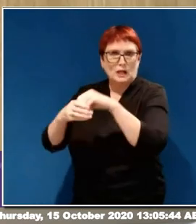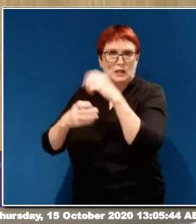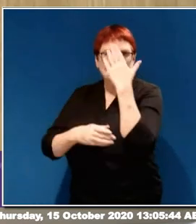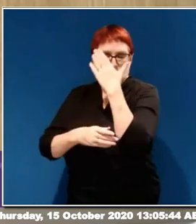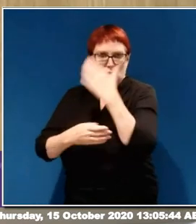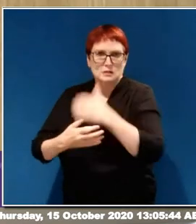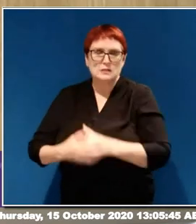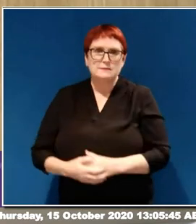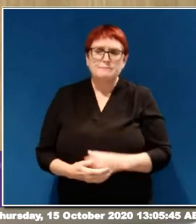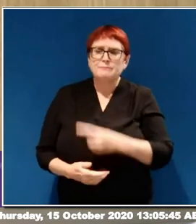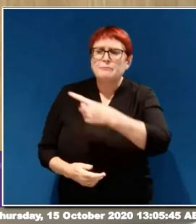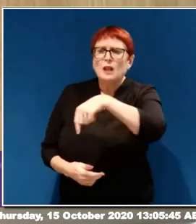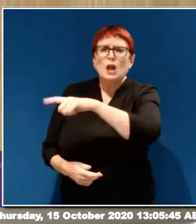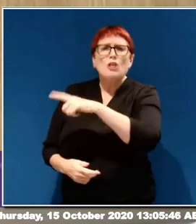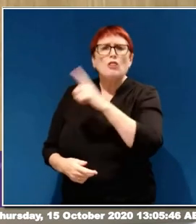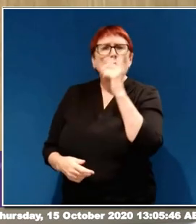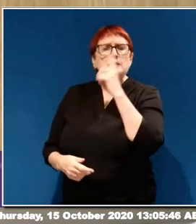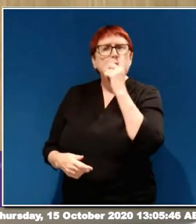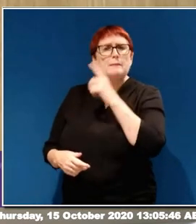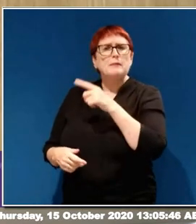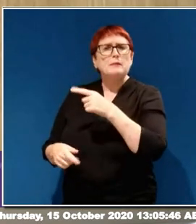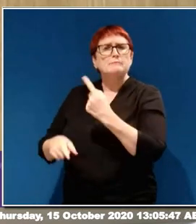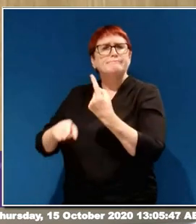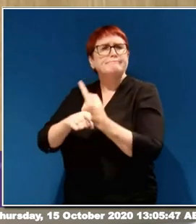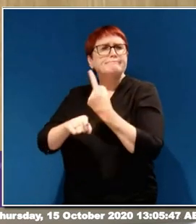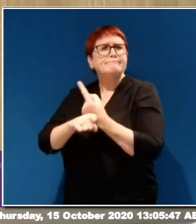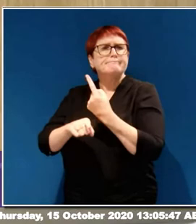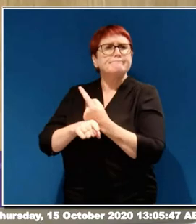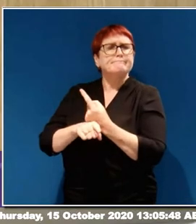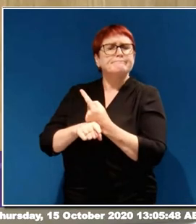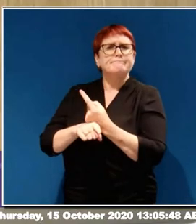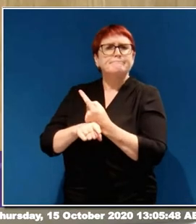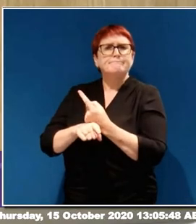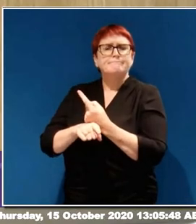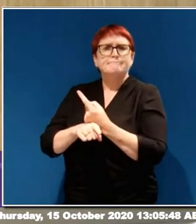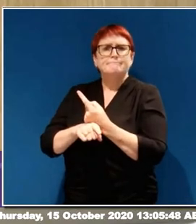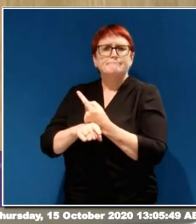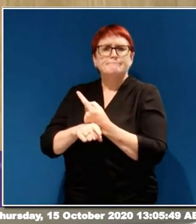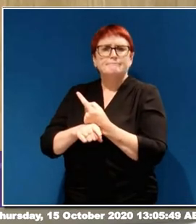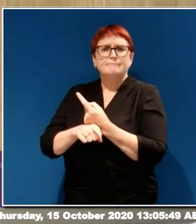seen as choosing between disability or First Nations, and to me